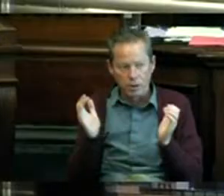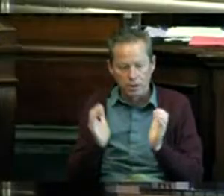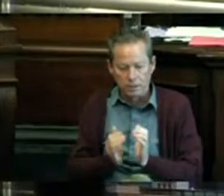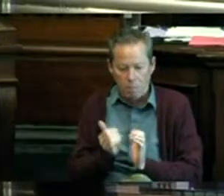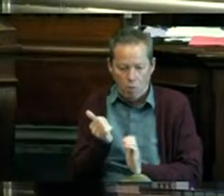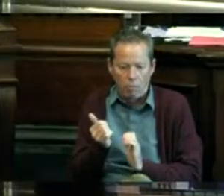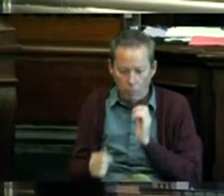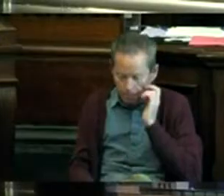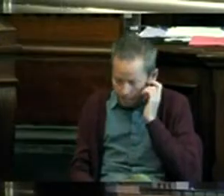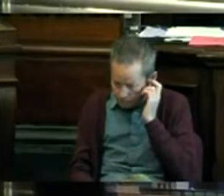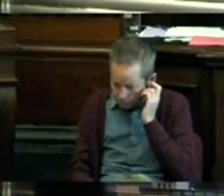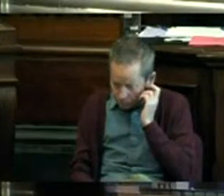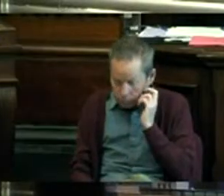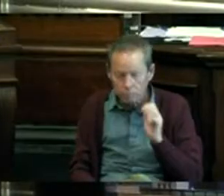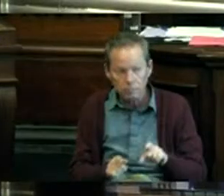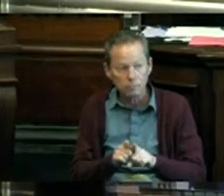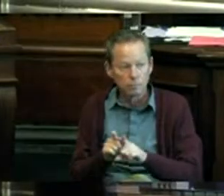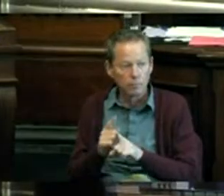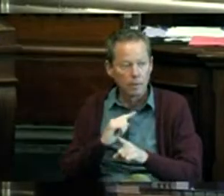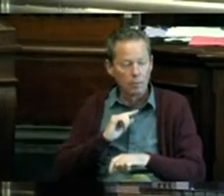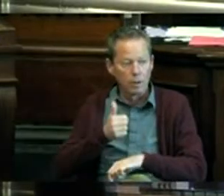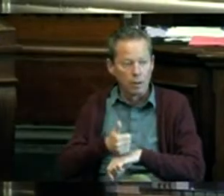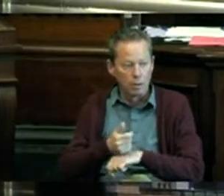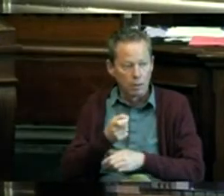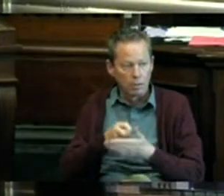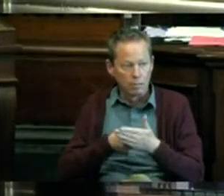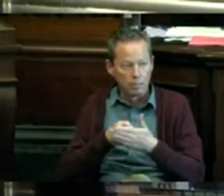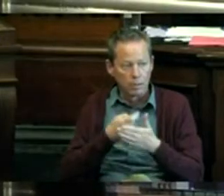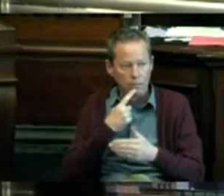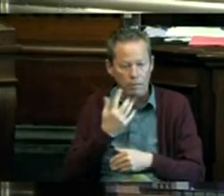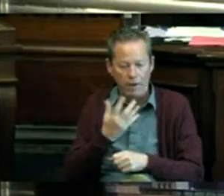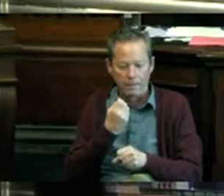think about using it to manage